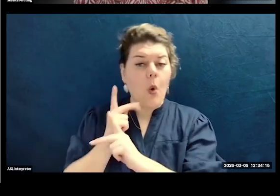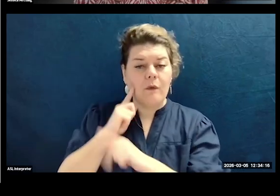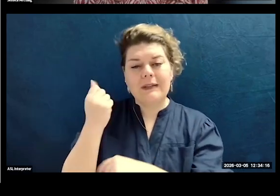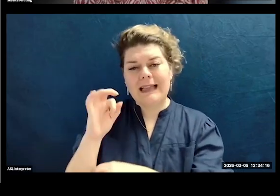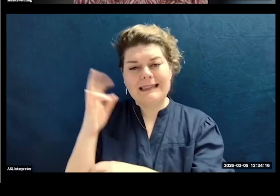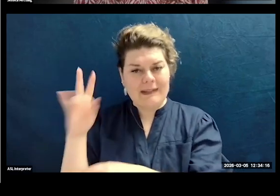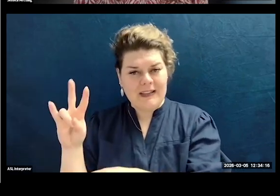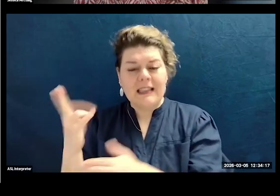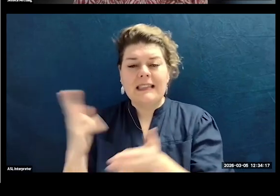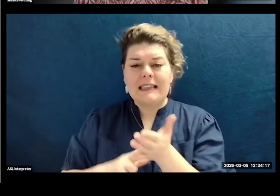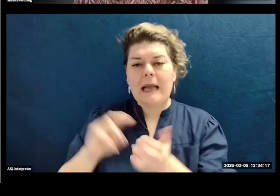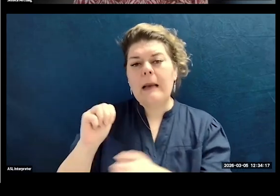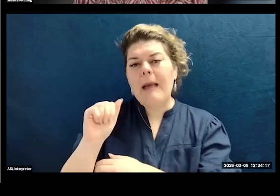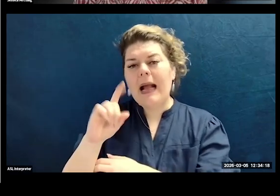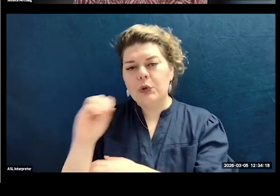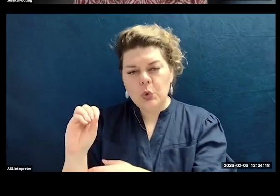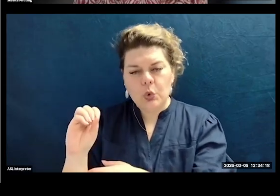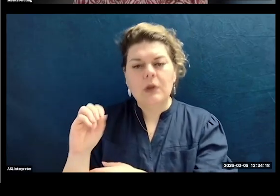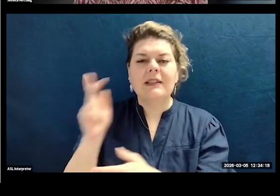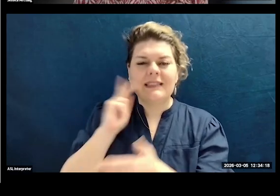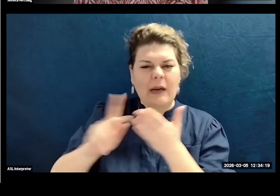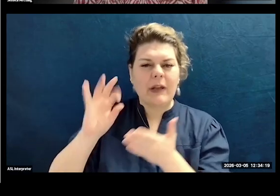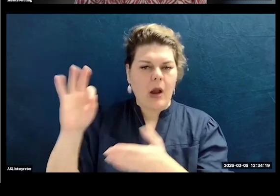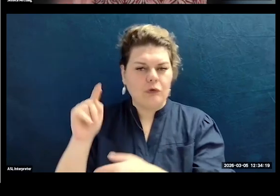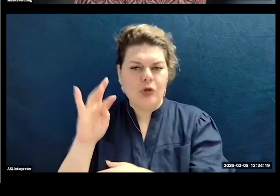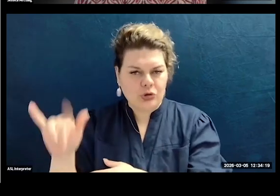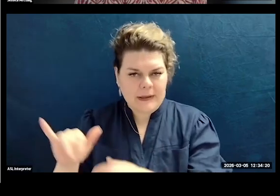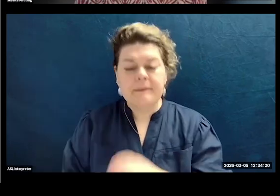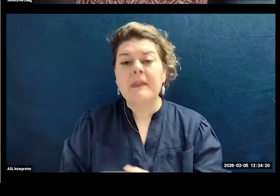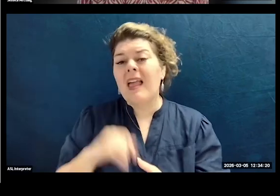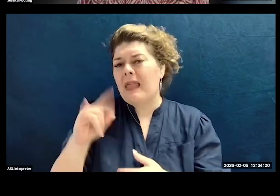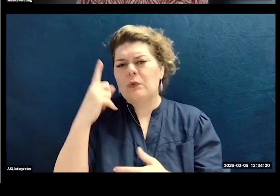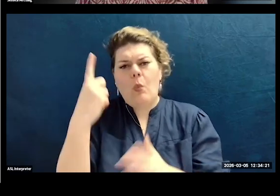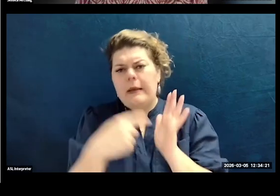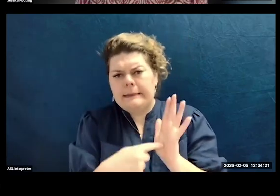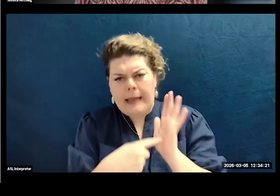Signed McAdoo, Secretary of the Treasury. So, that's just an example of alt text.